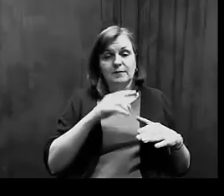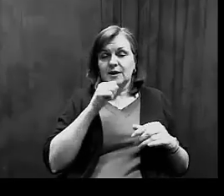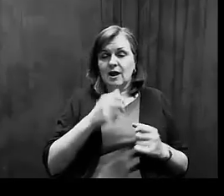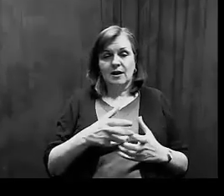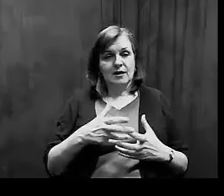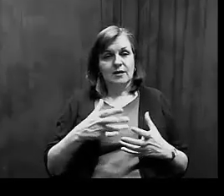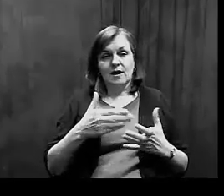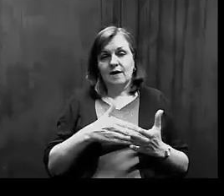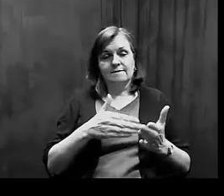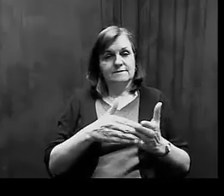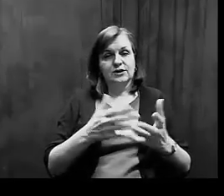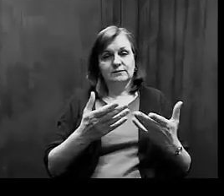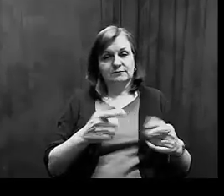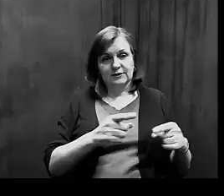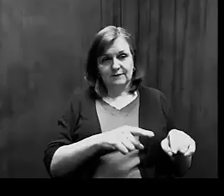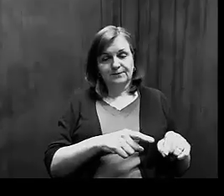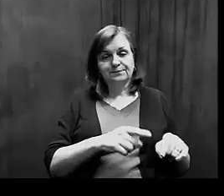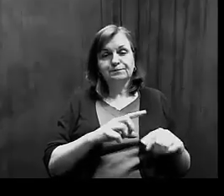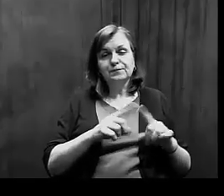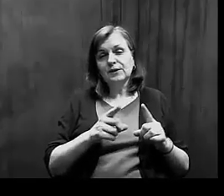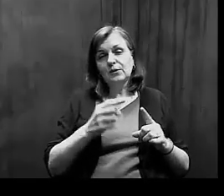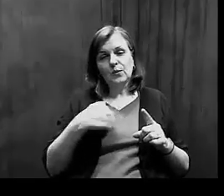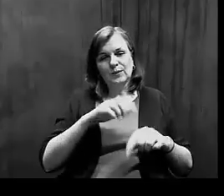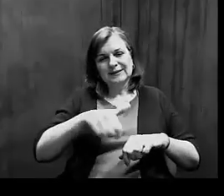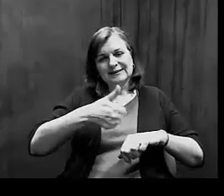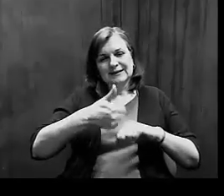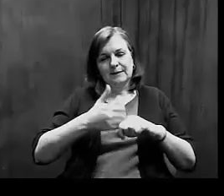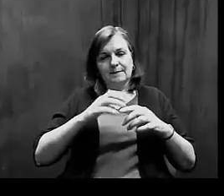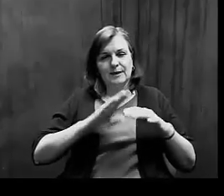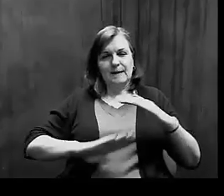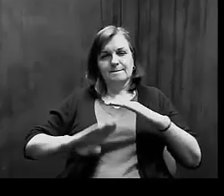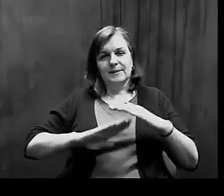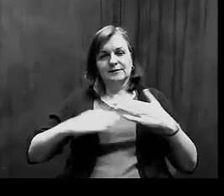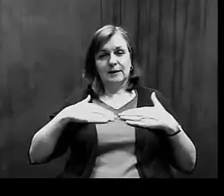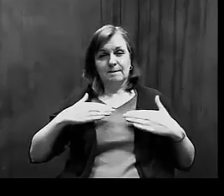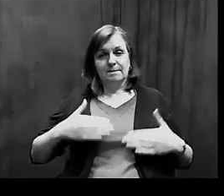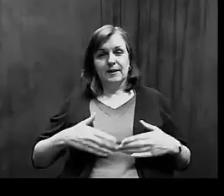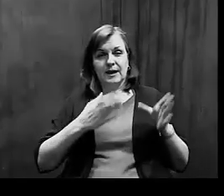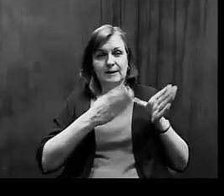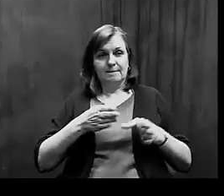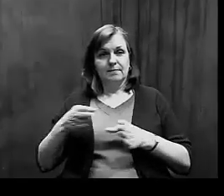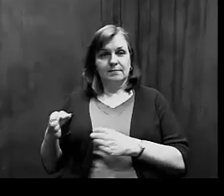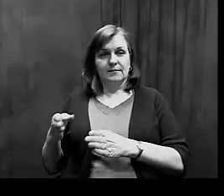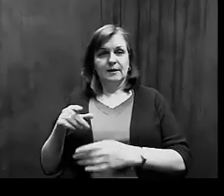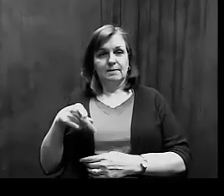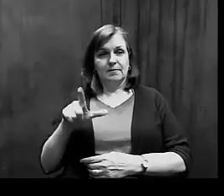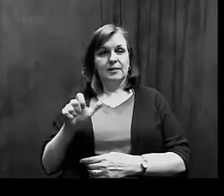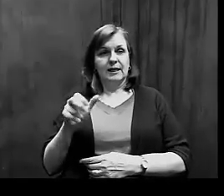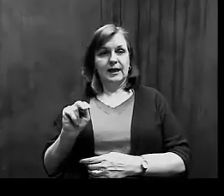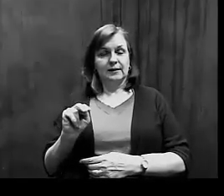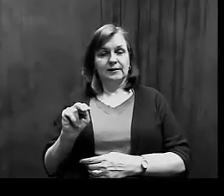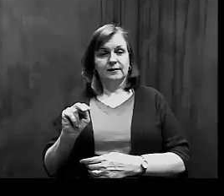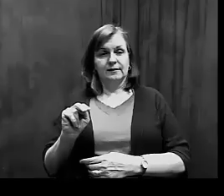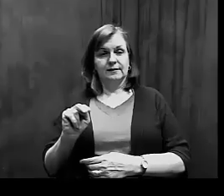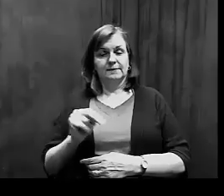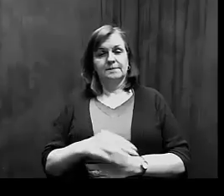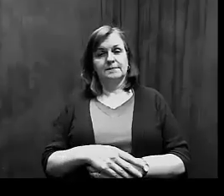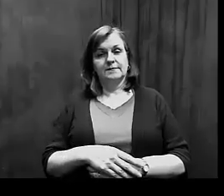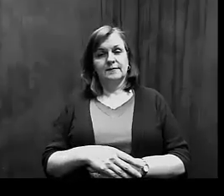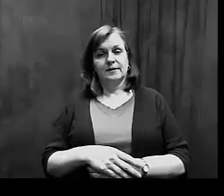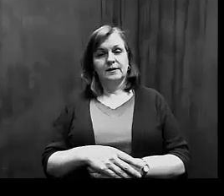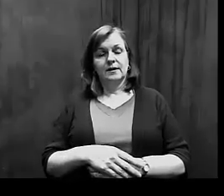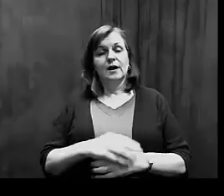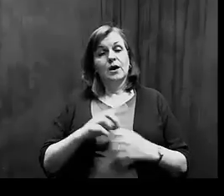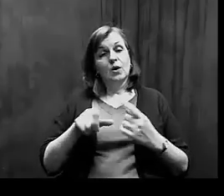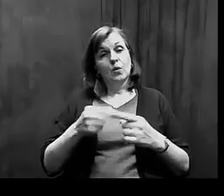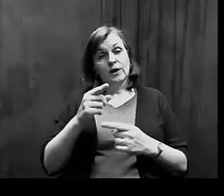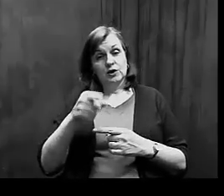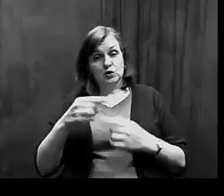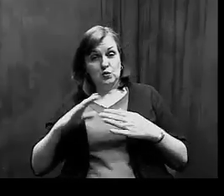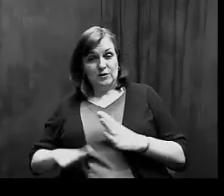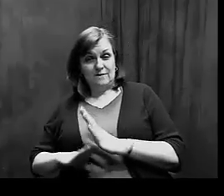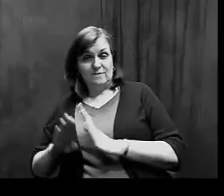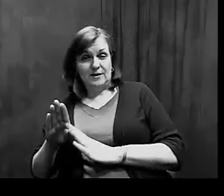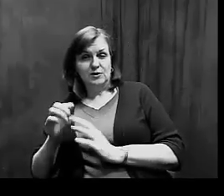not a lot so we're just setting up a basic body plan what we wanted give this animal and you when we do this and you